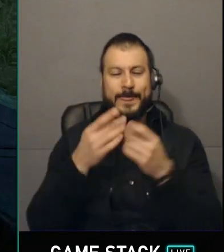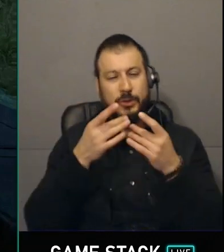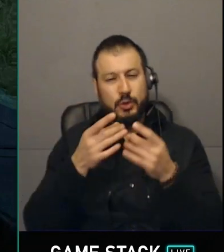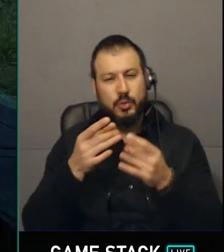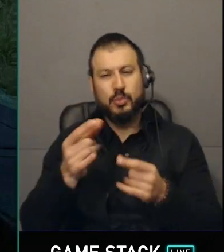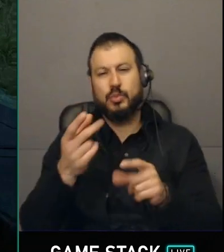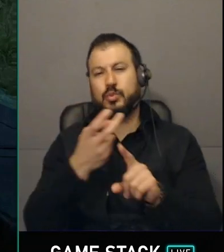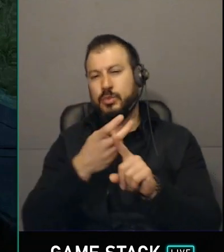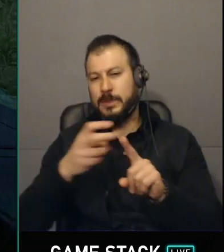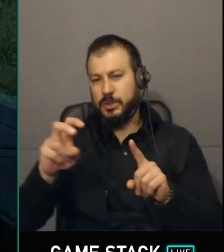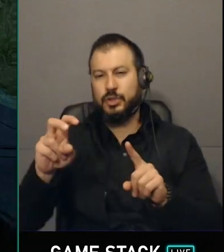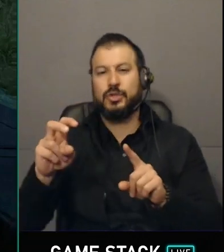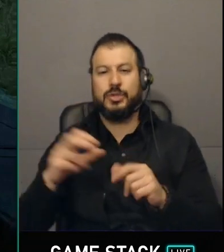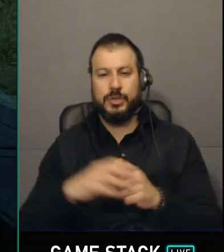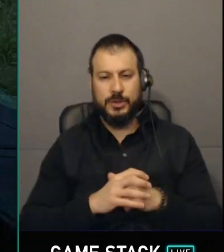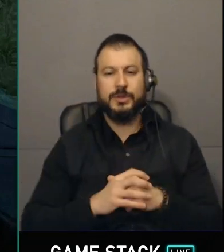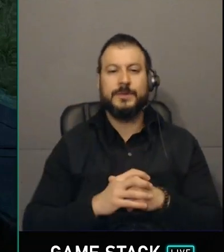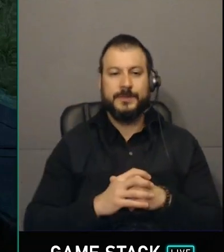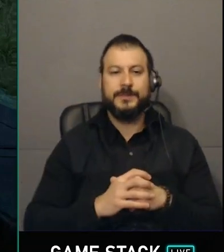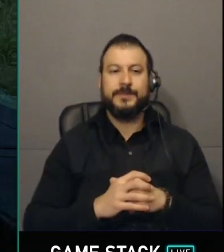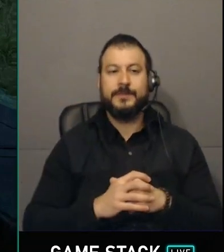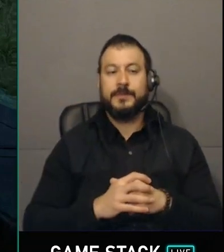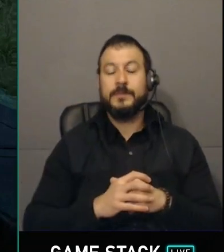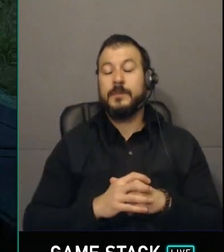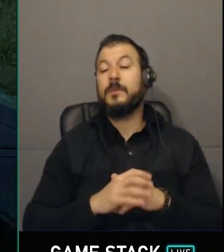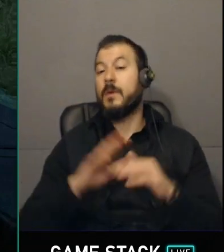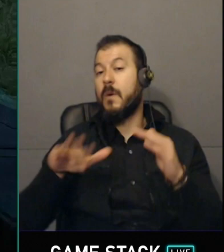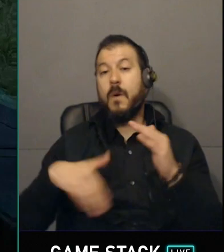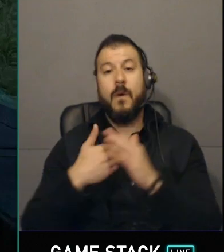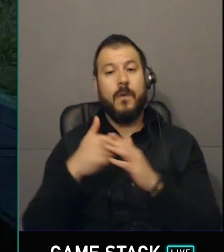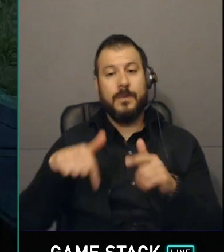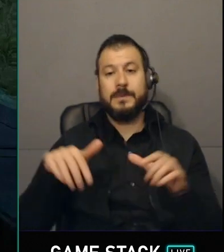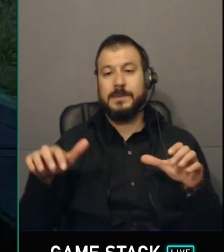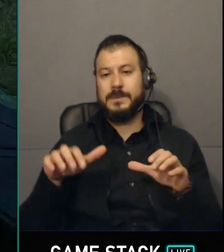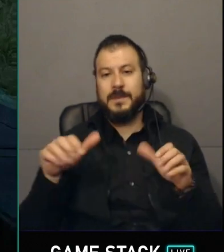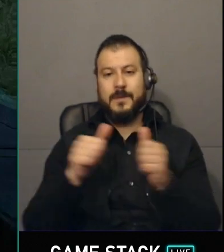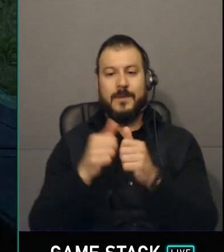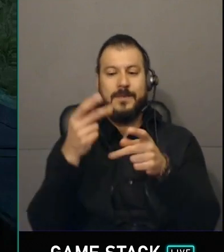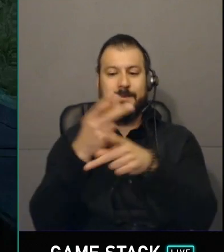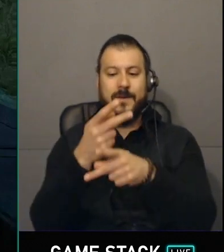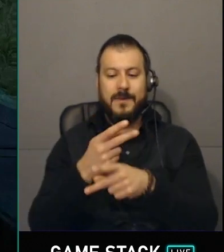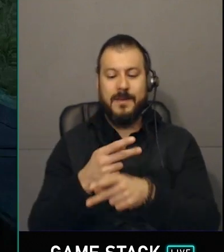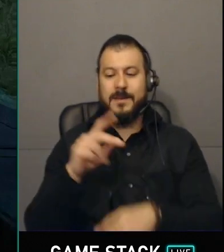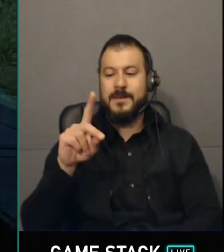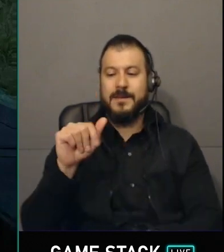between those spaces. And all of this is done with that calculated data.